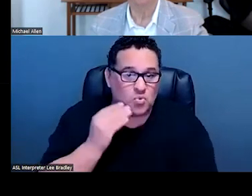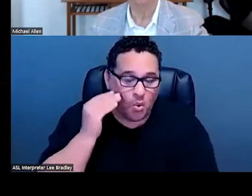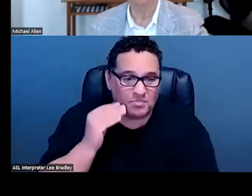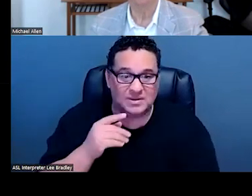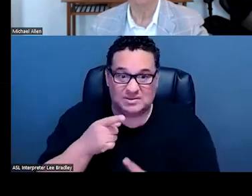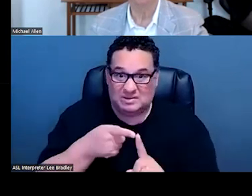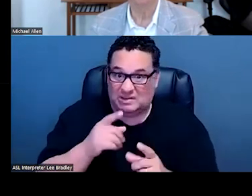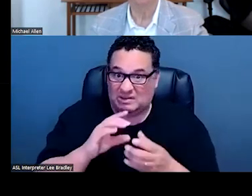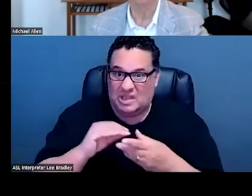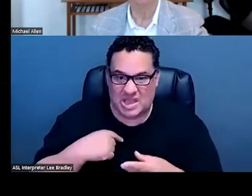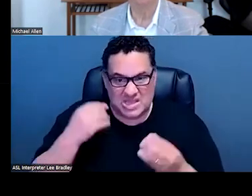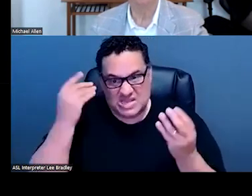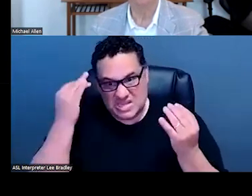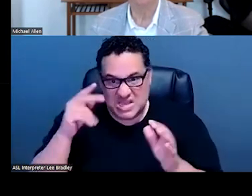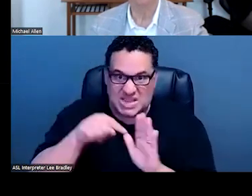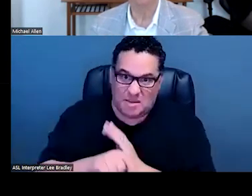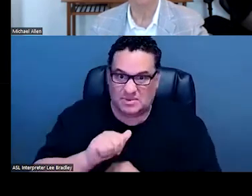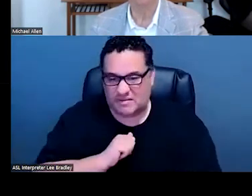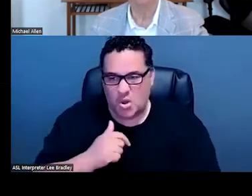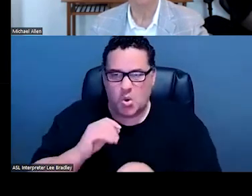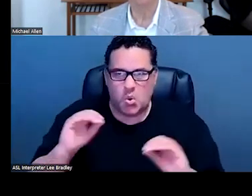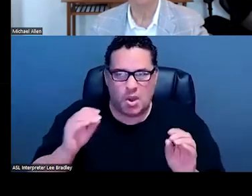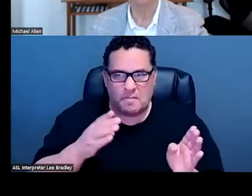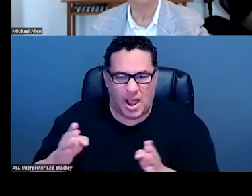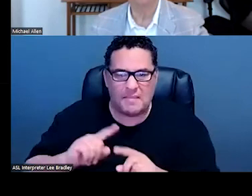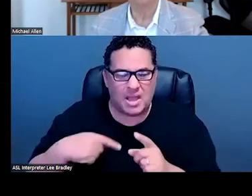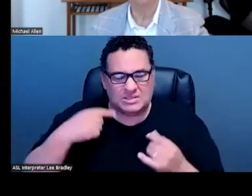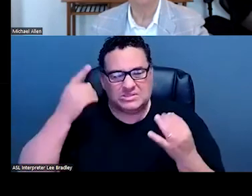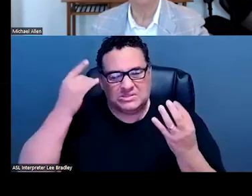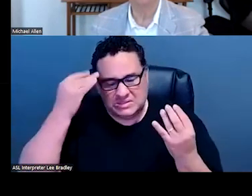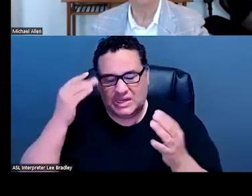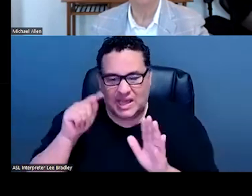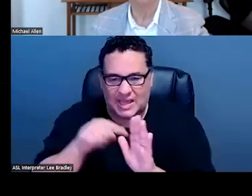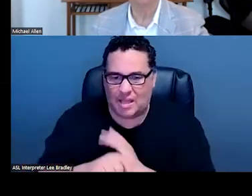I DON'T HAVE A PLAN, BUT THINKING OF KILLING MYSELF, YOU KNOW, THEN I SAY, OKAY, GO HOME.